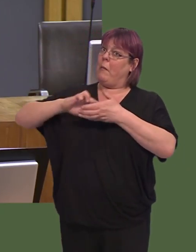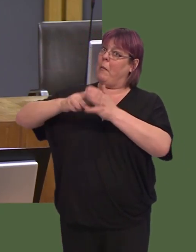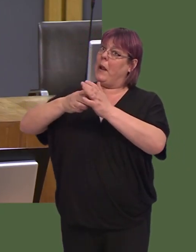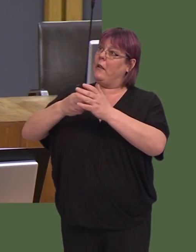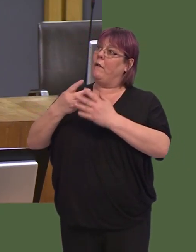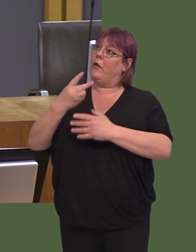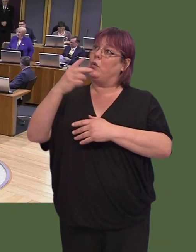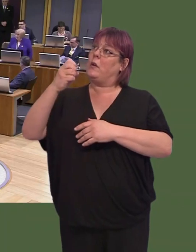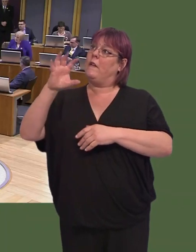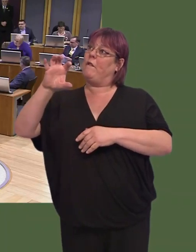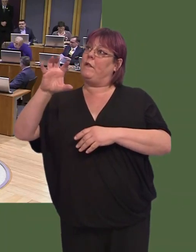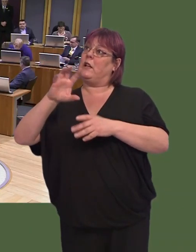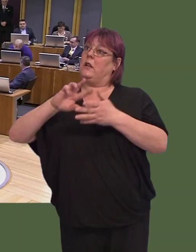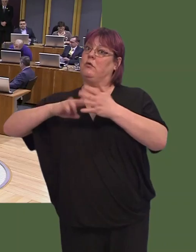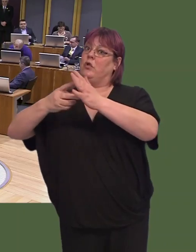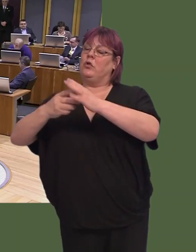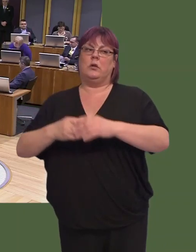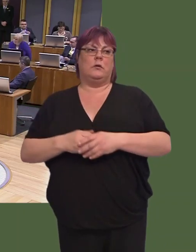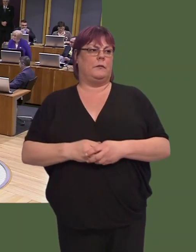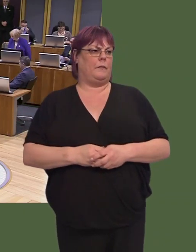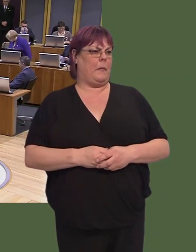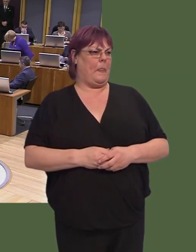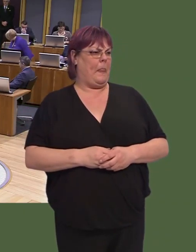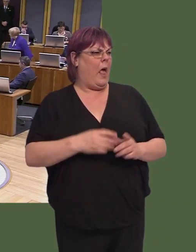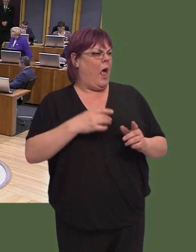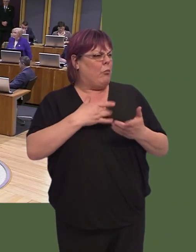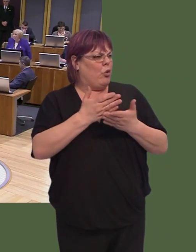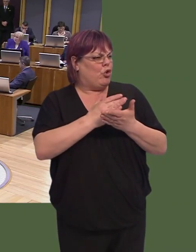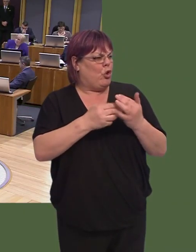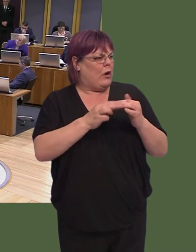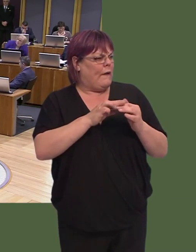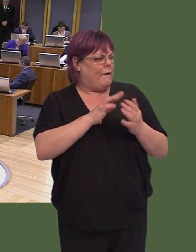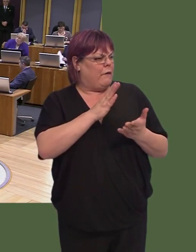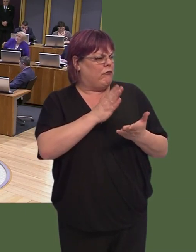Julie James AM: I'm not absolutely certain whether that specific is, but I know that